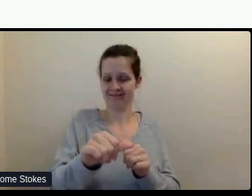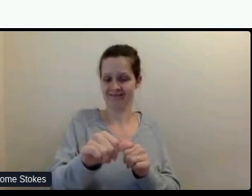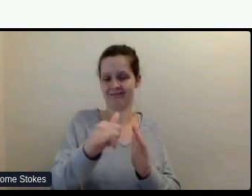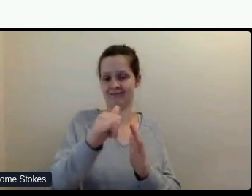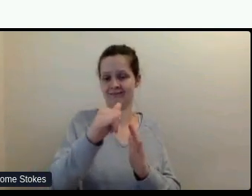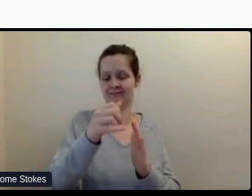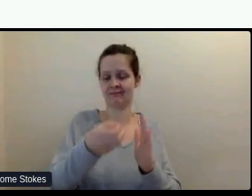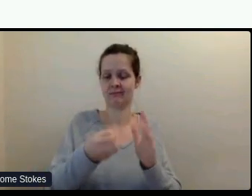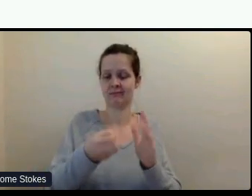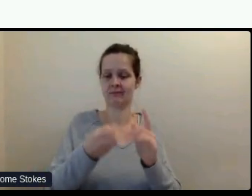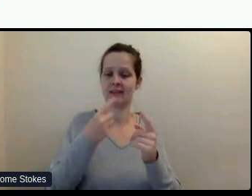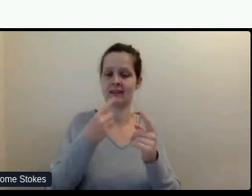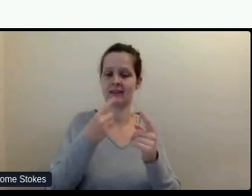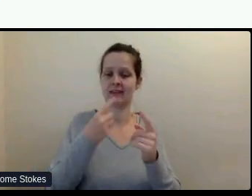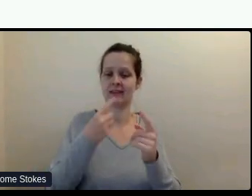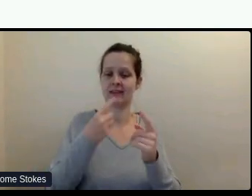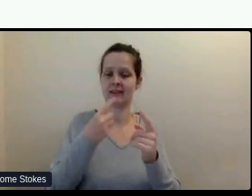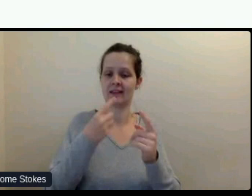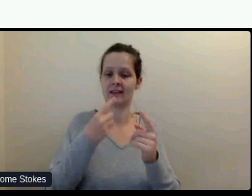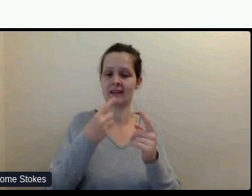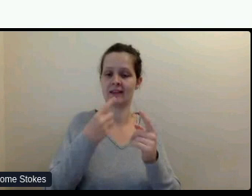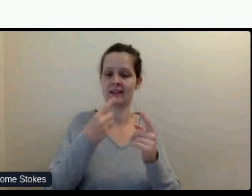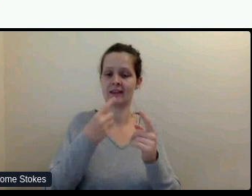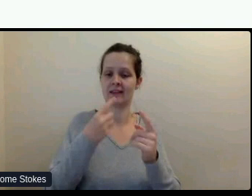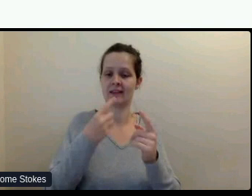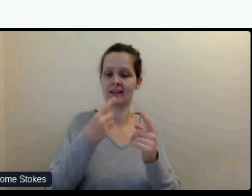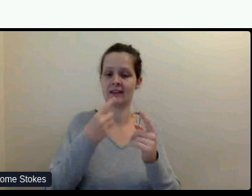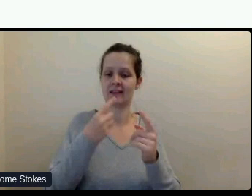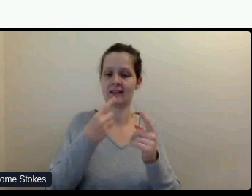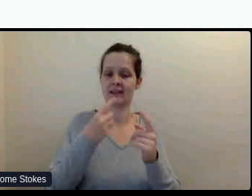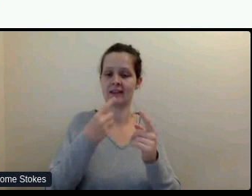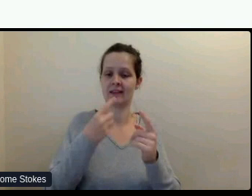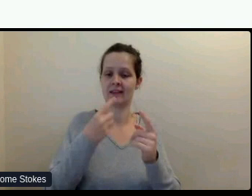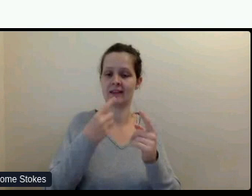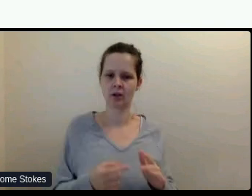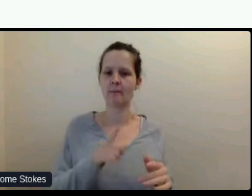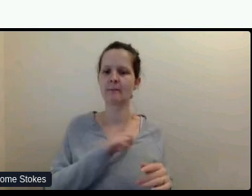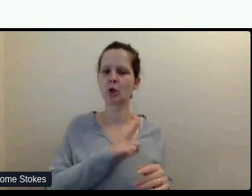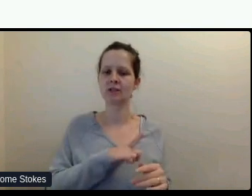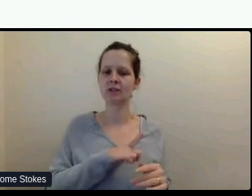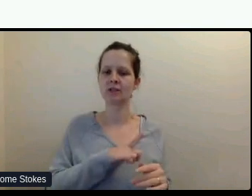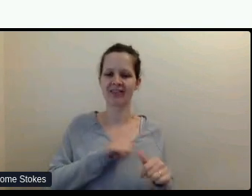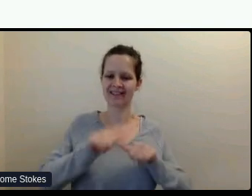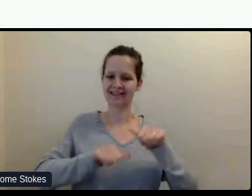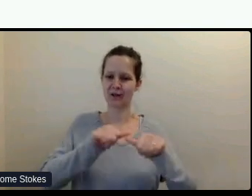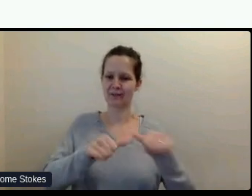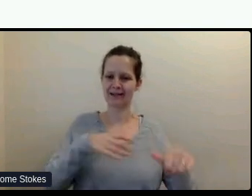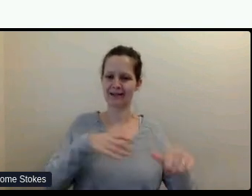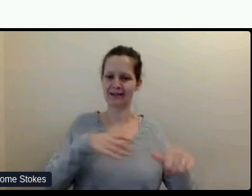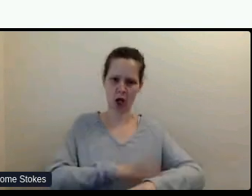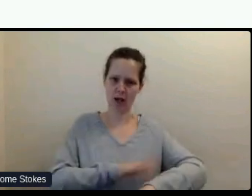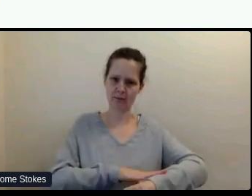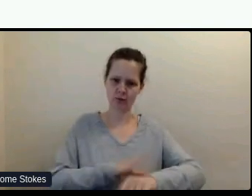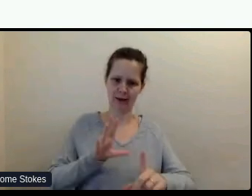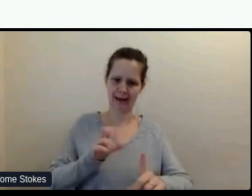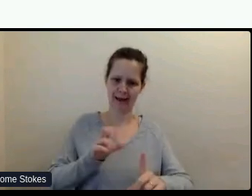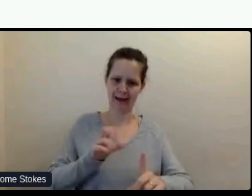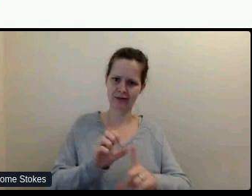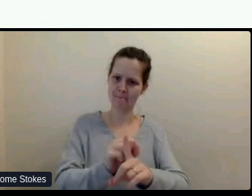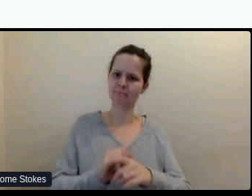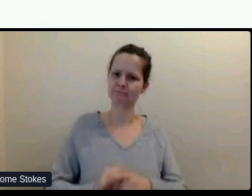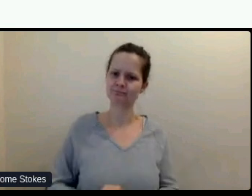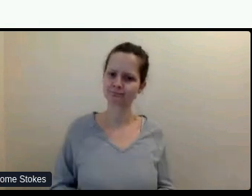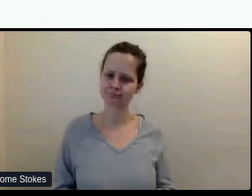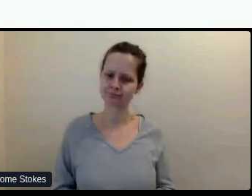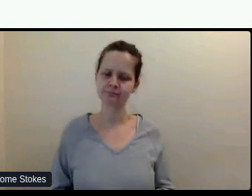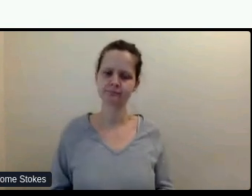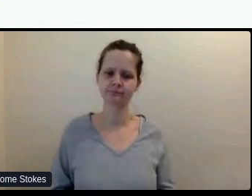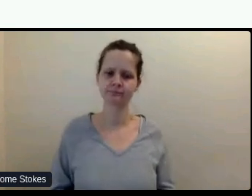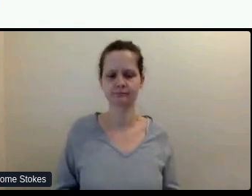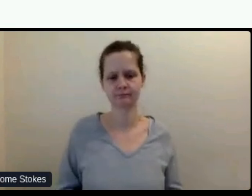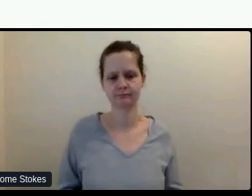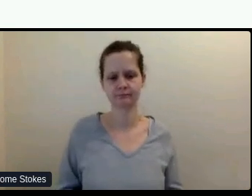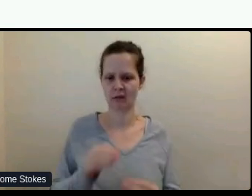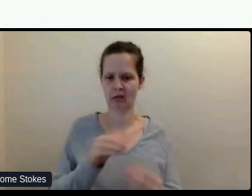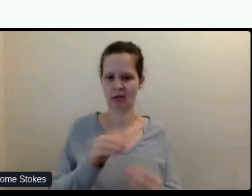later to give the system at a time to sort itself out and then things will be announced.